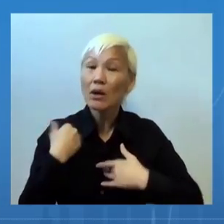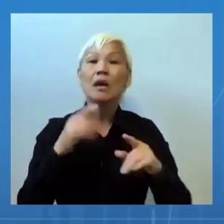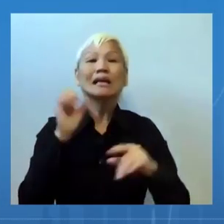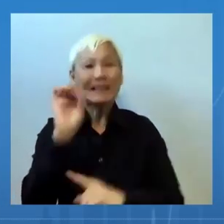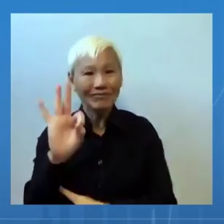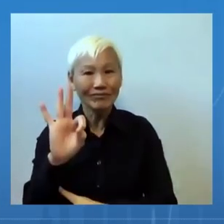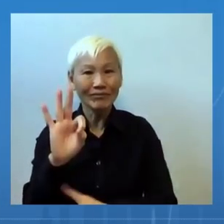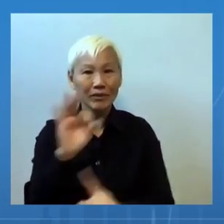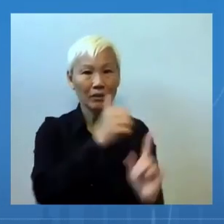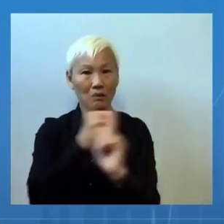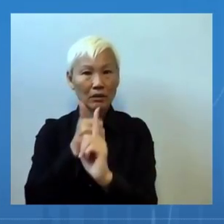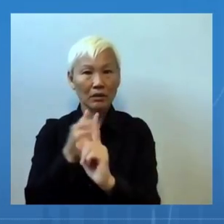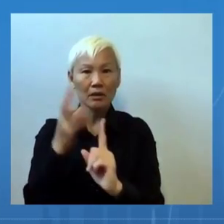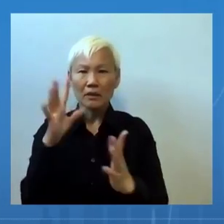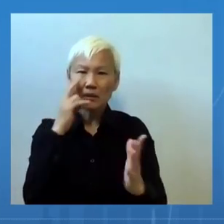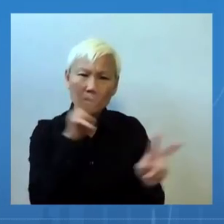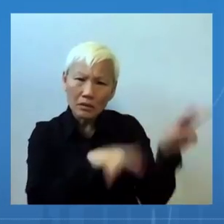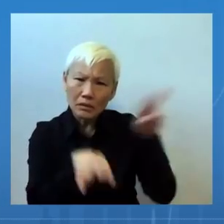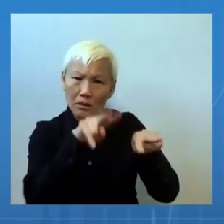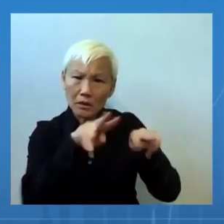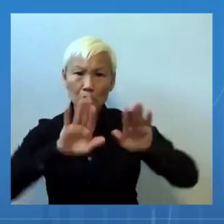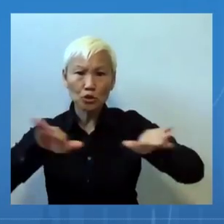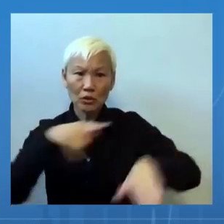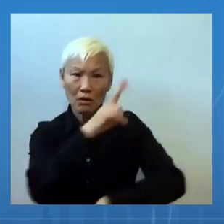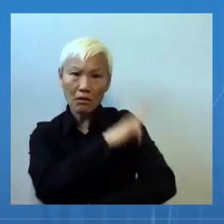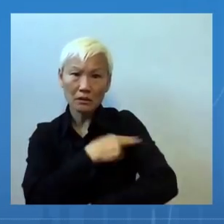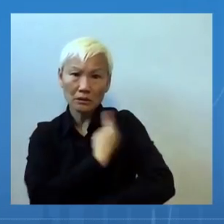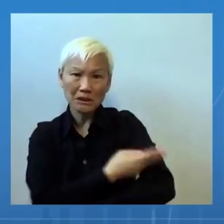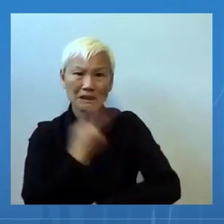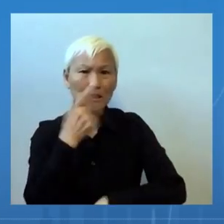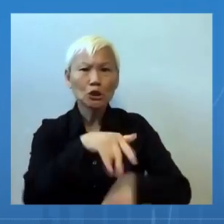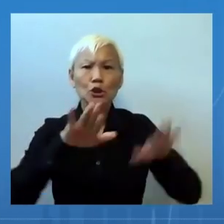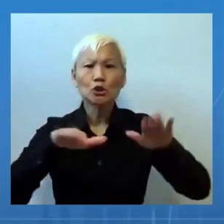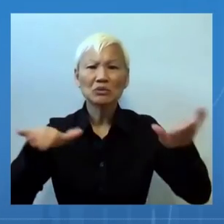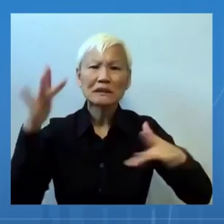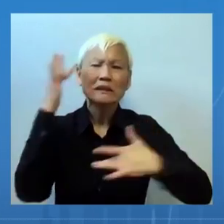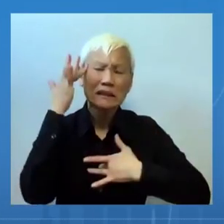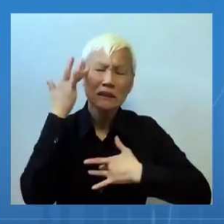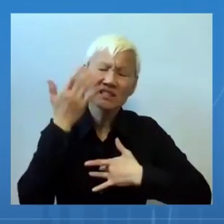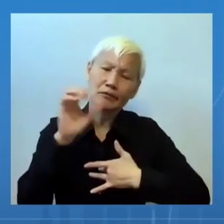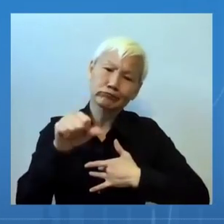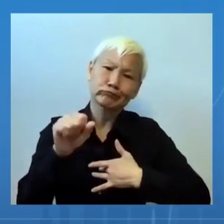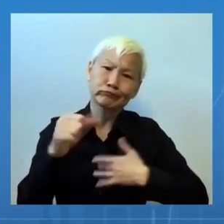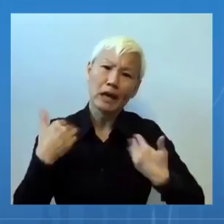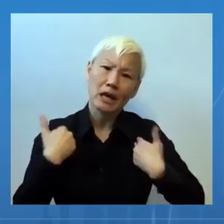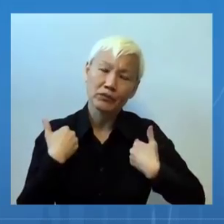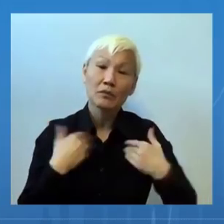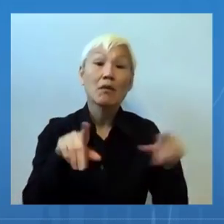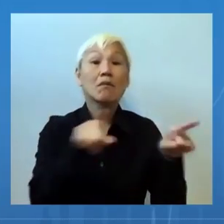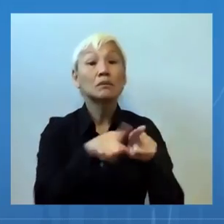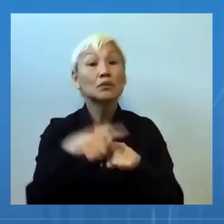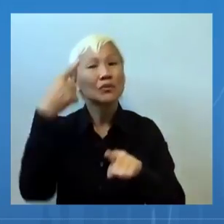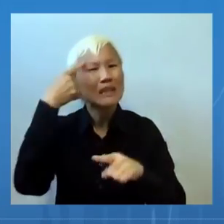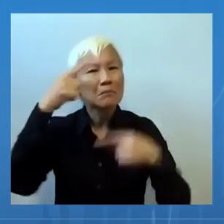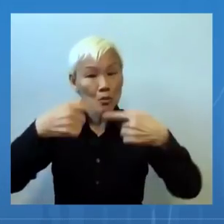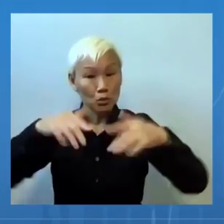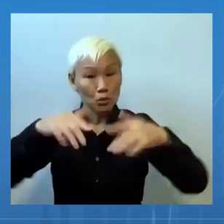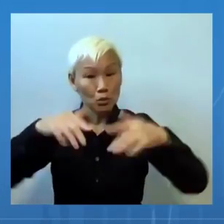Then again, you have to look at the role of children in the spread of infection. You know, it was originally thought that children don't spread infection